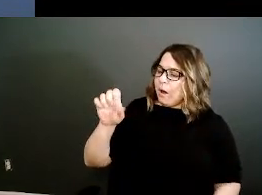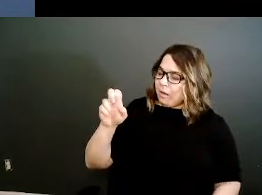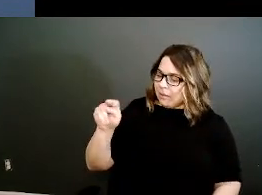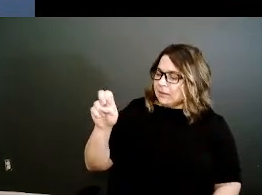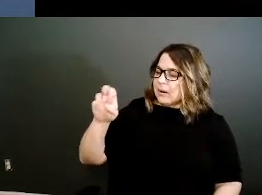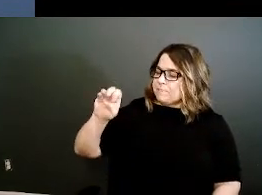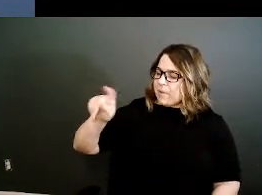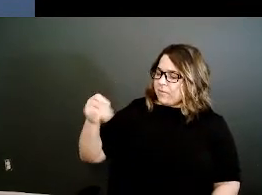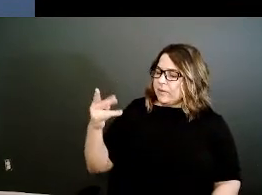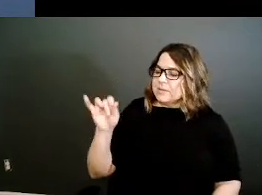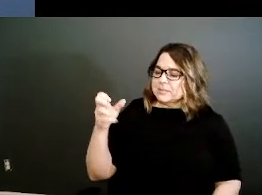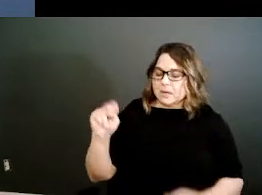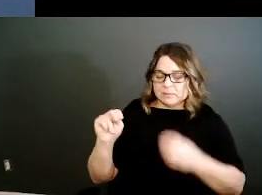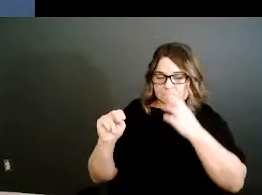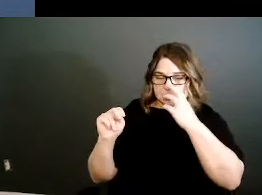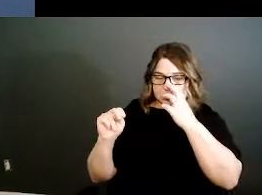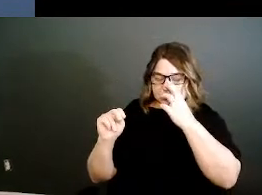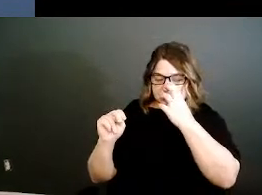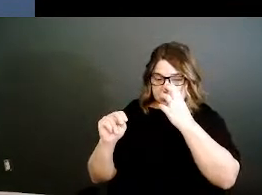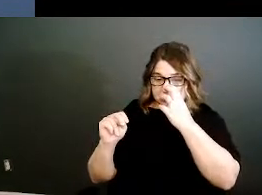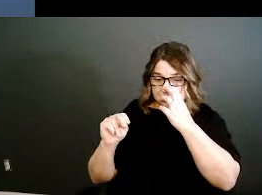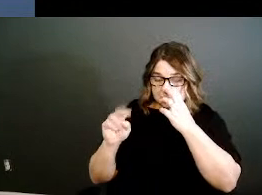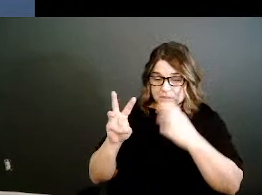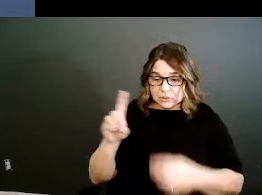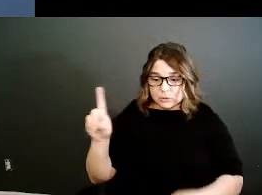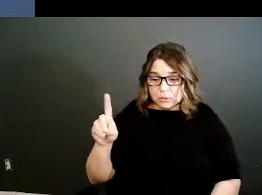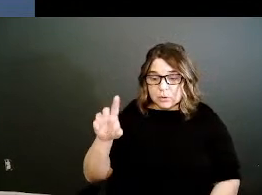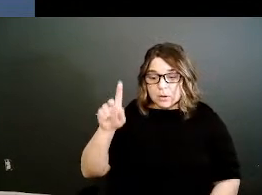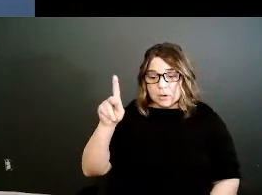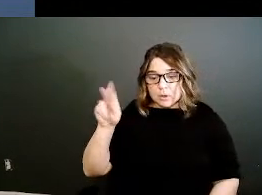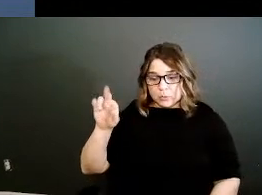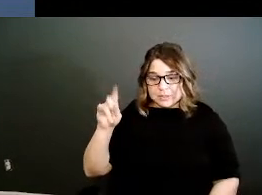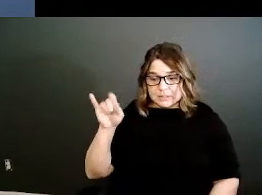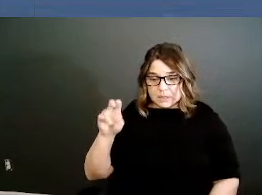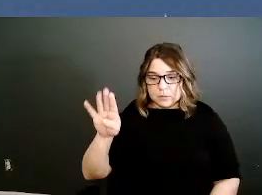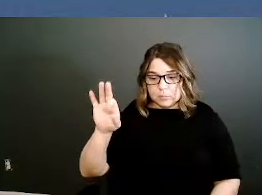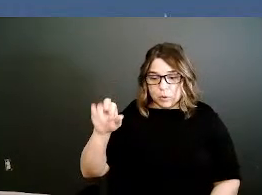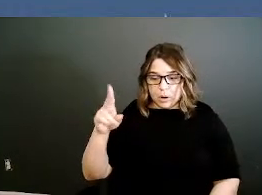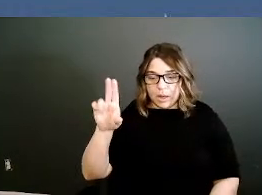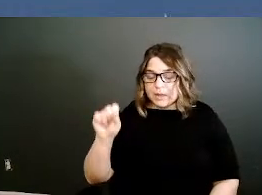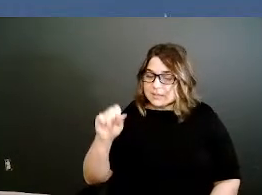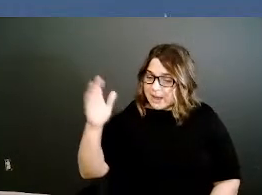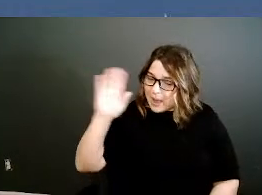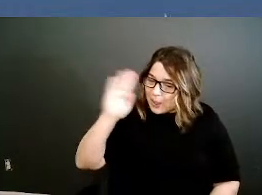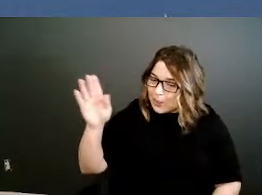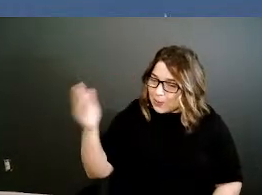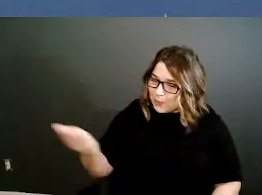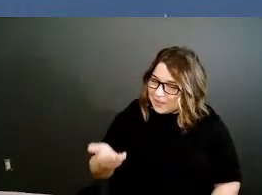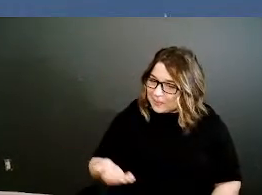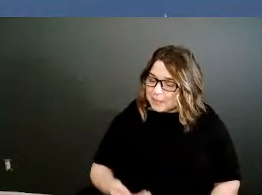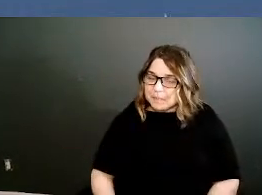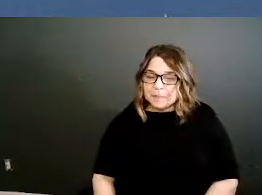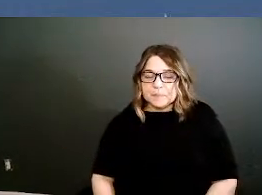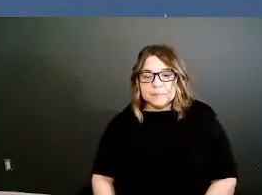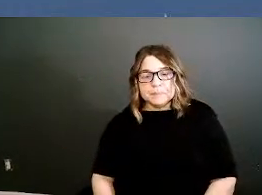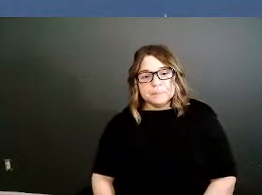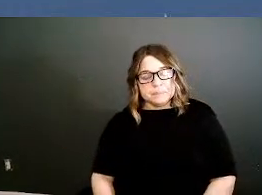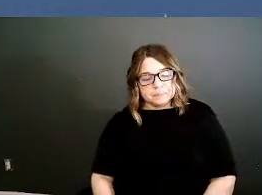≫ HELLO, CAN YOU HEAR ME ≫ COUNCIL PRESIDENT YES, WELCOME, WE MISSED YOU EARLIER. I'M GLAD YOU JOINED US. YEAH, SORRY.